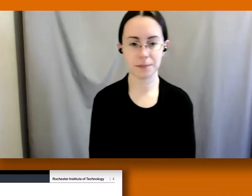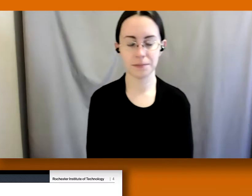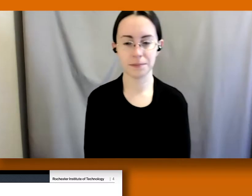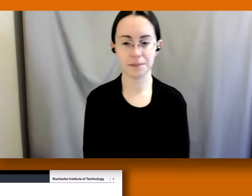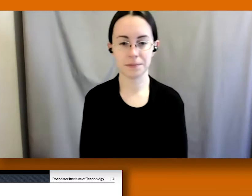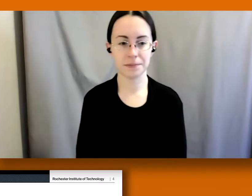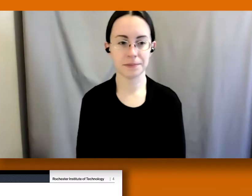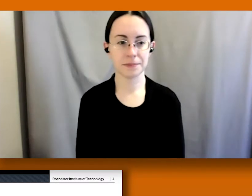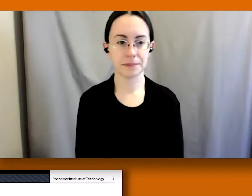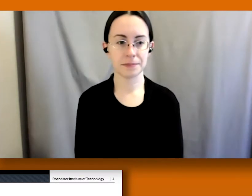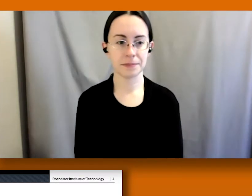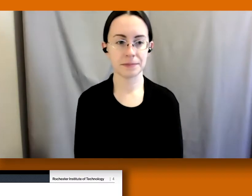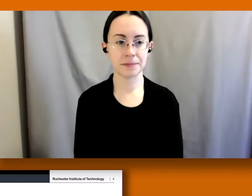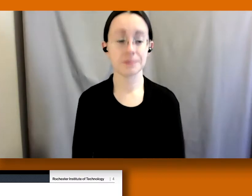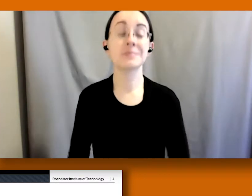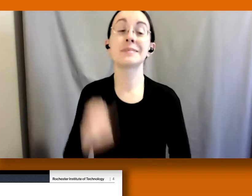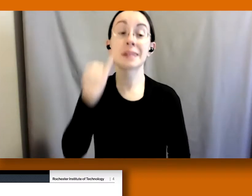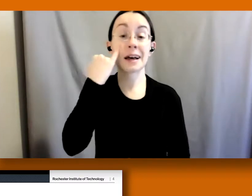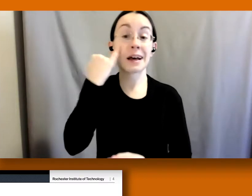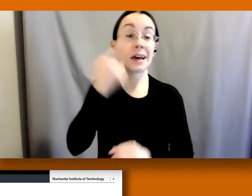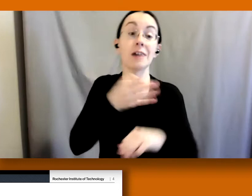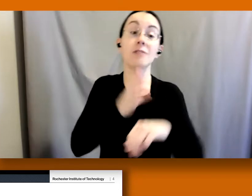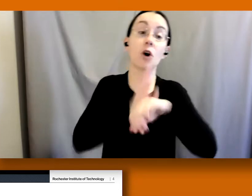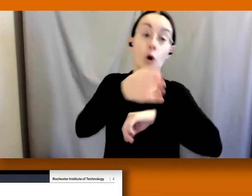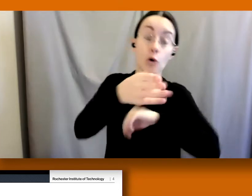If you do, this does require, um, disclosure,